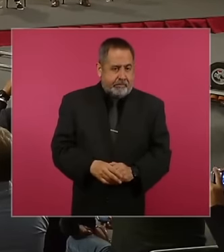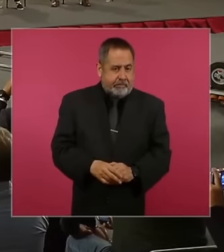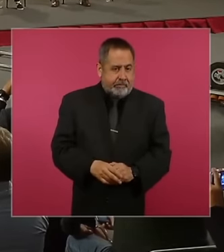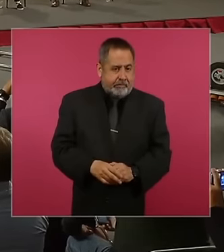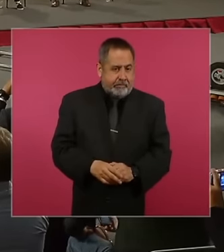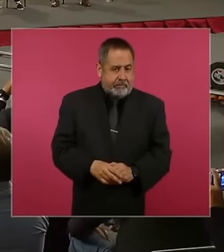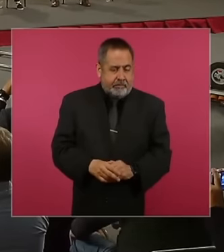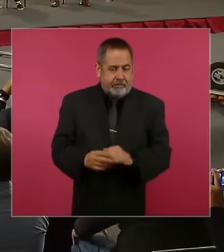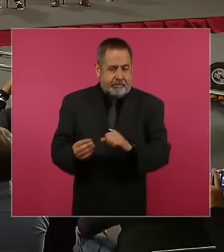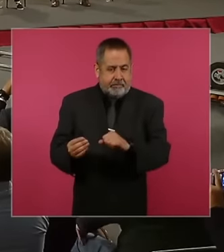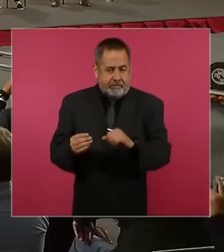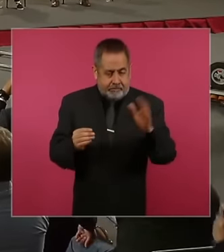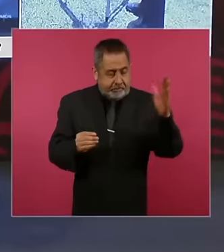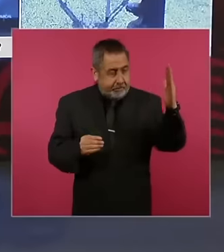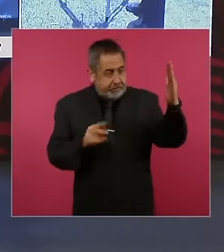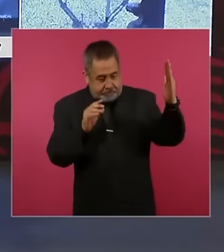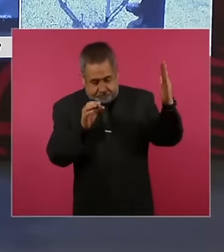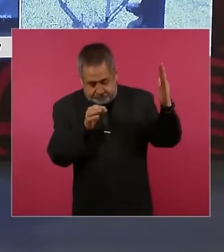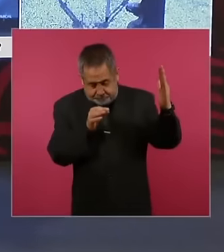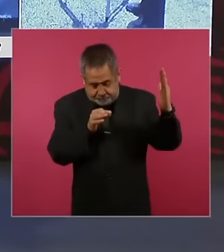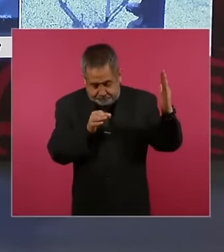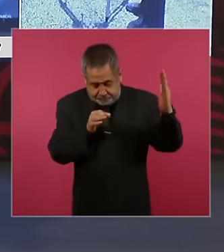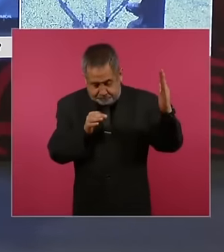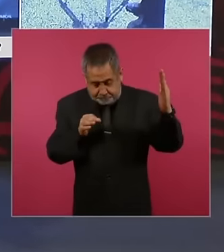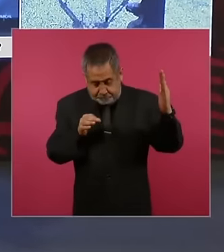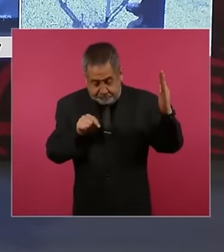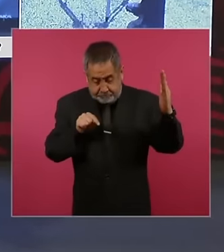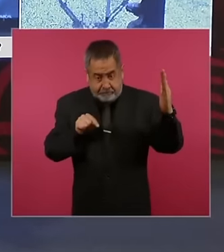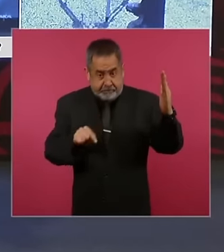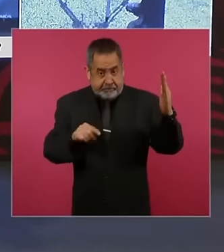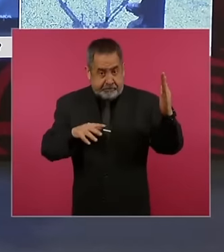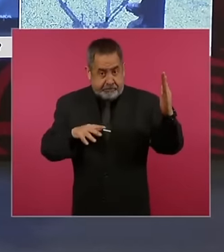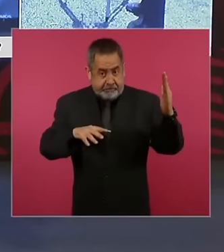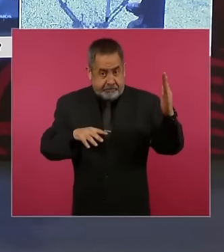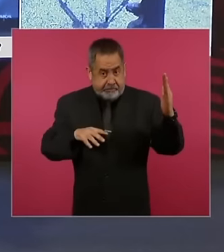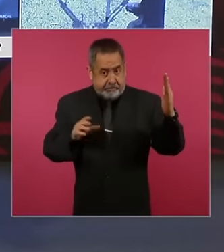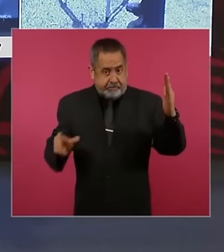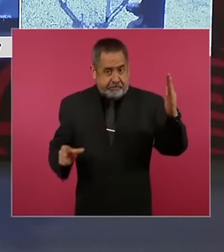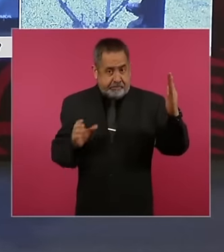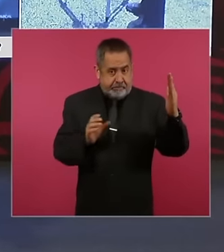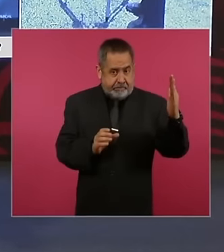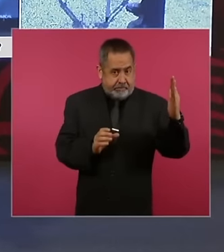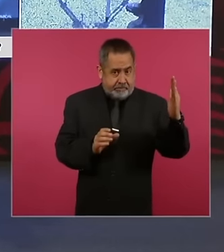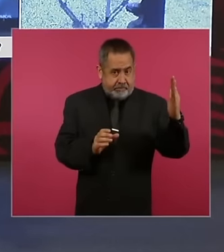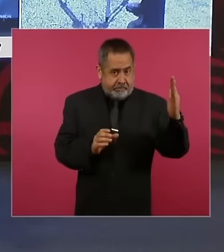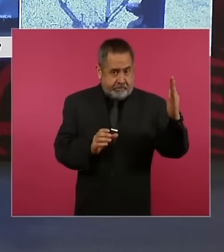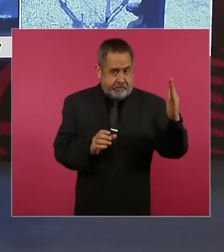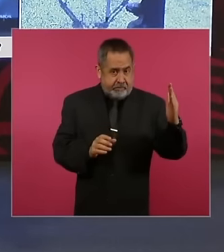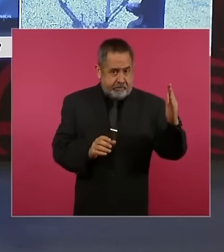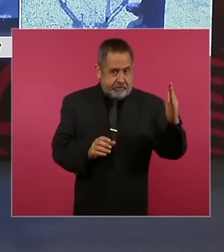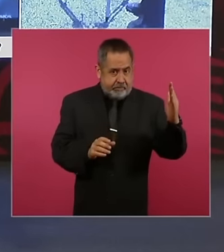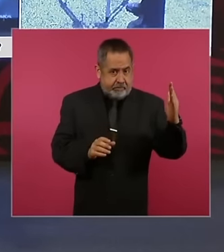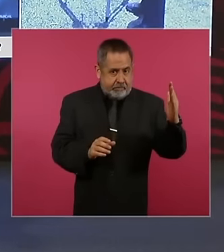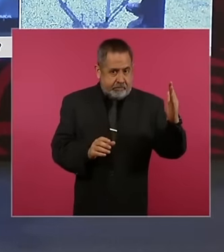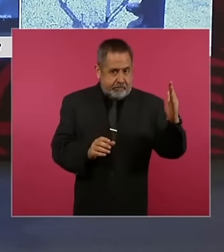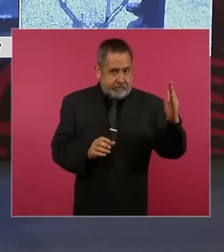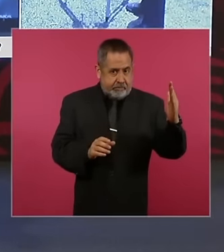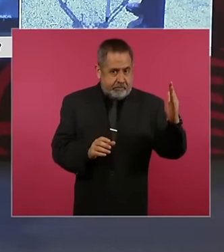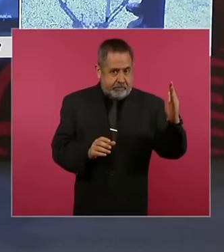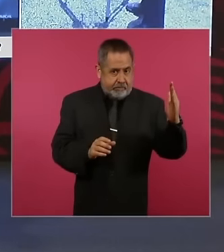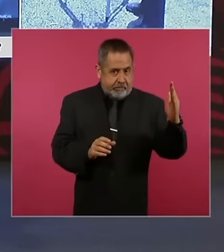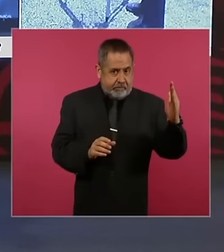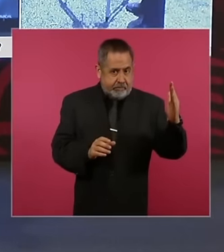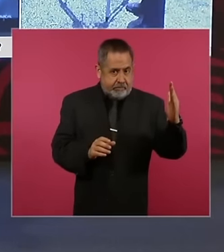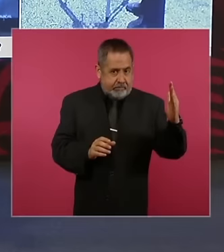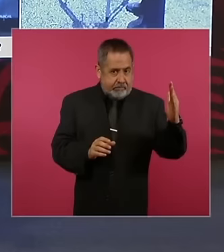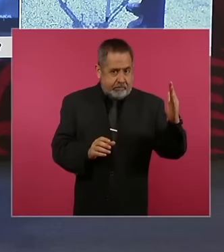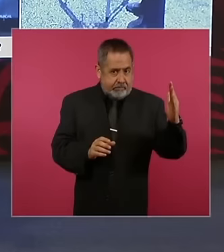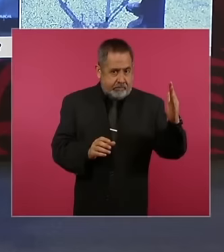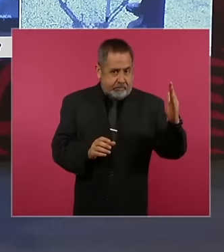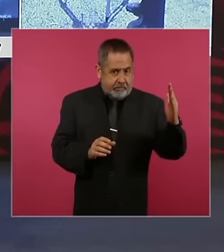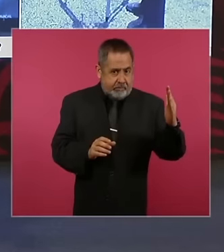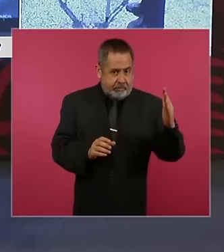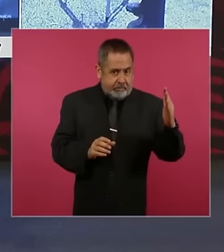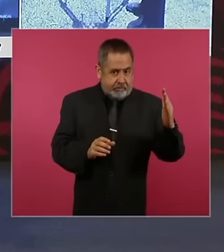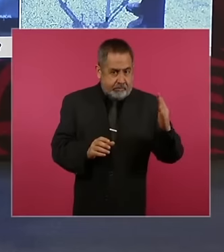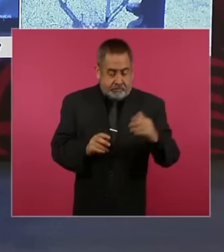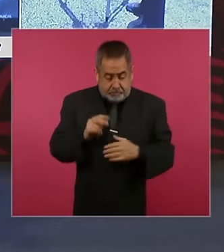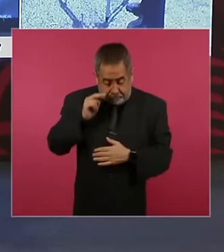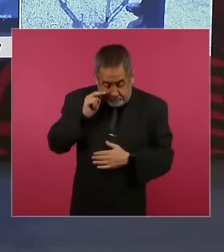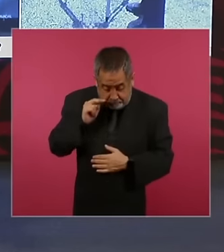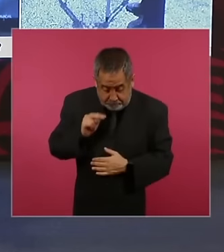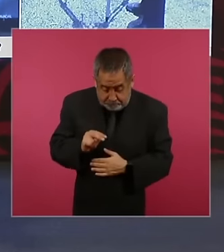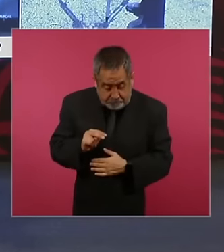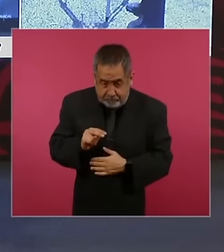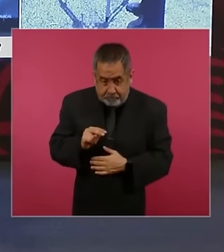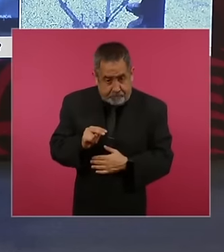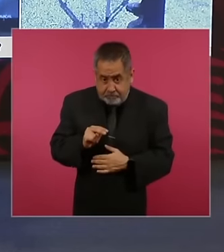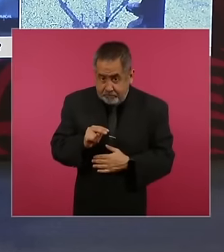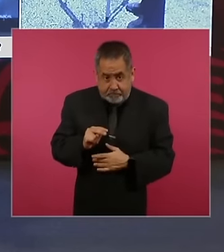it. No, you don't have to put your eyes here because they get burned. Be very careful with